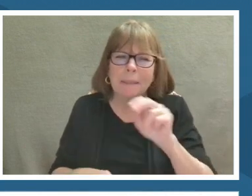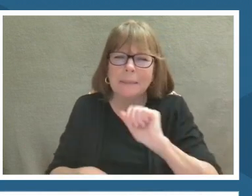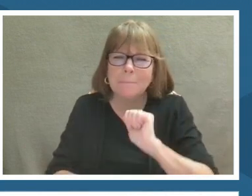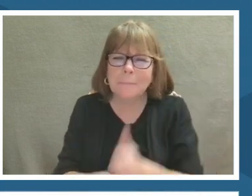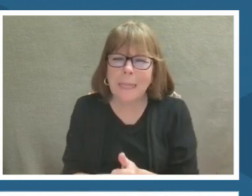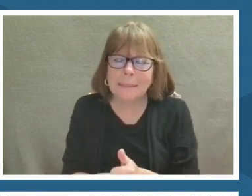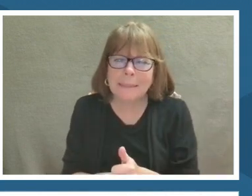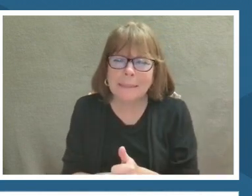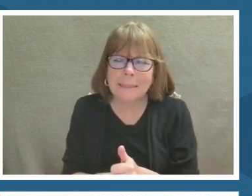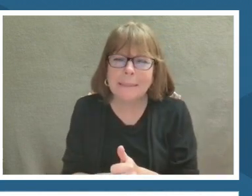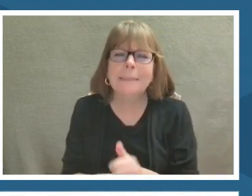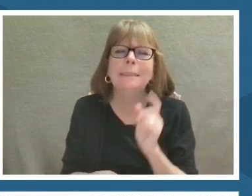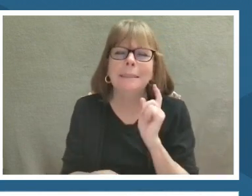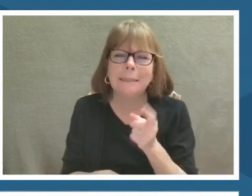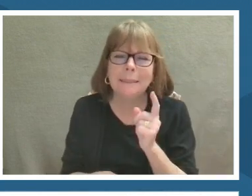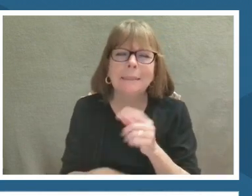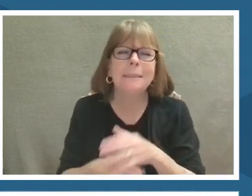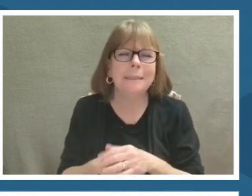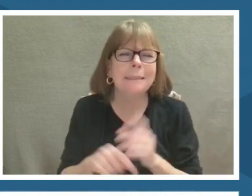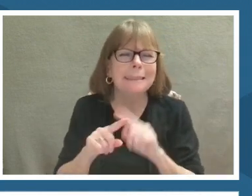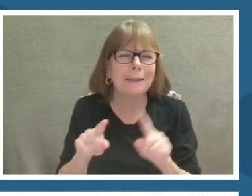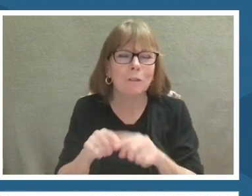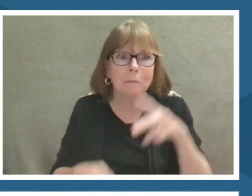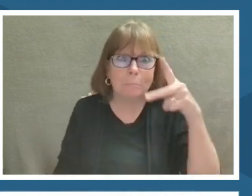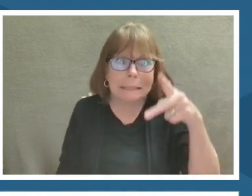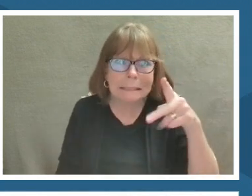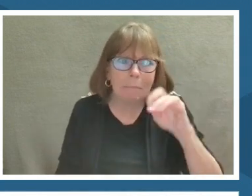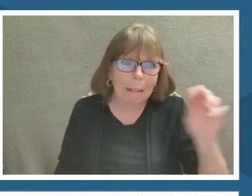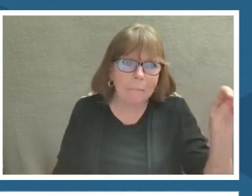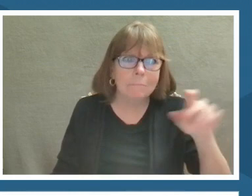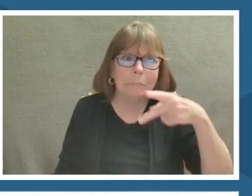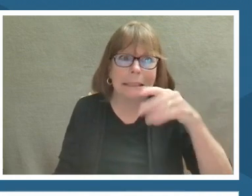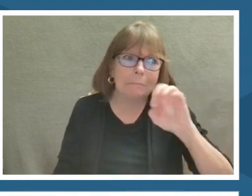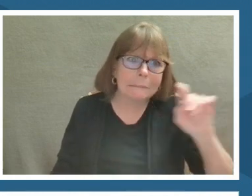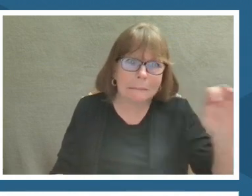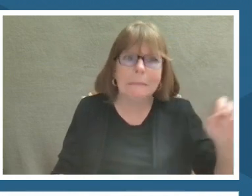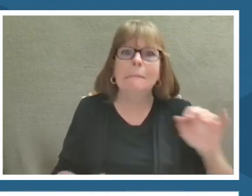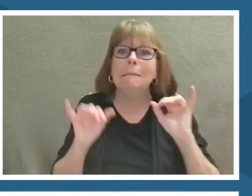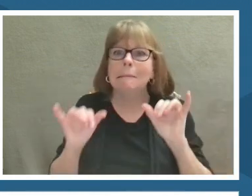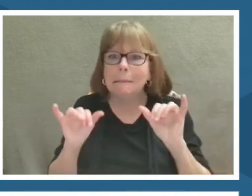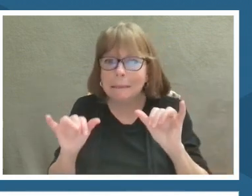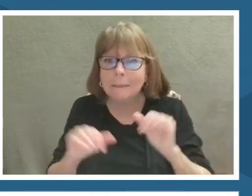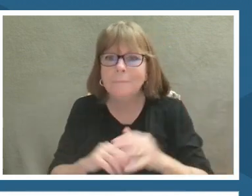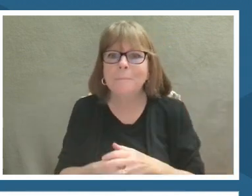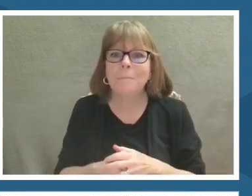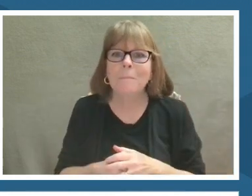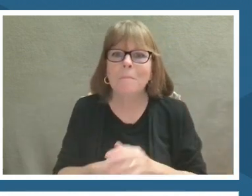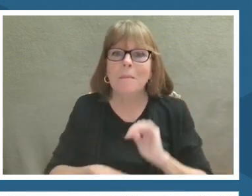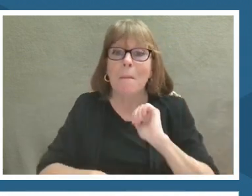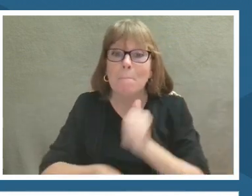yeah all these p's all the p's in the middle play space